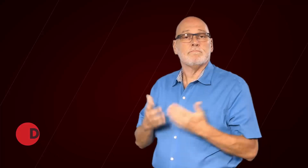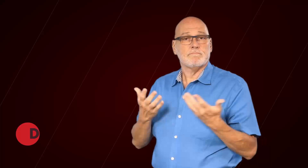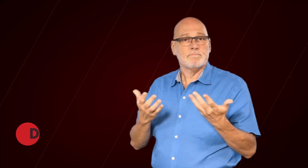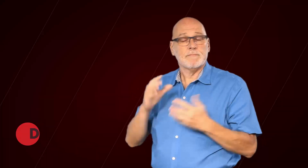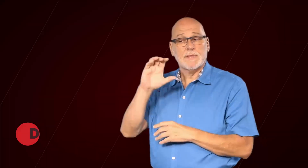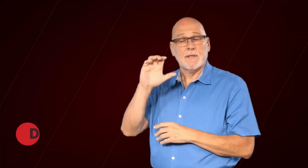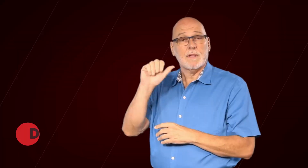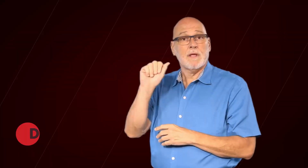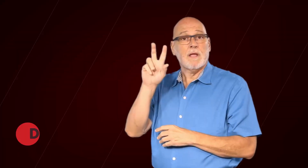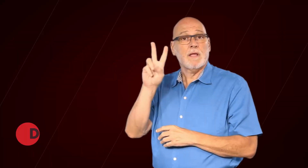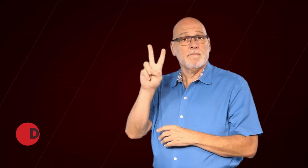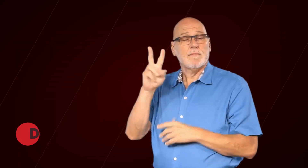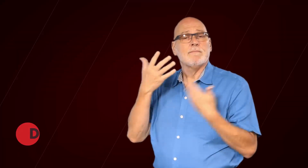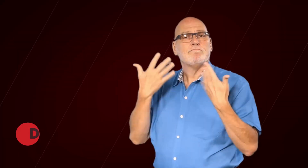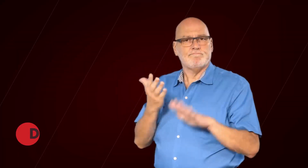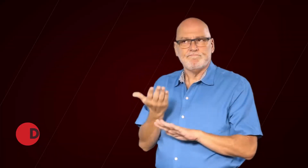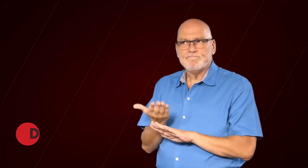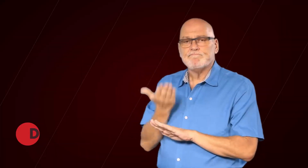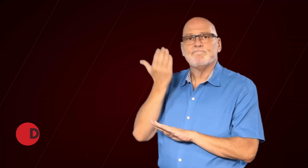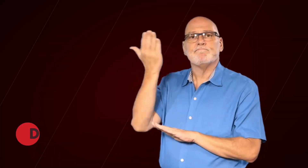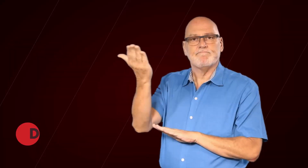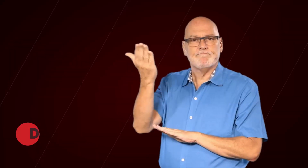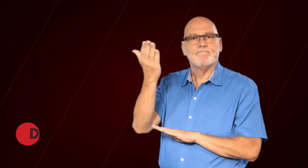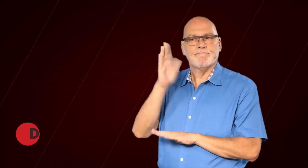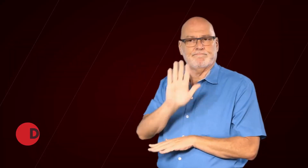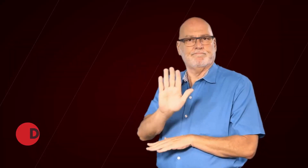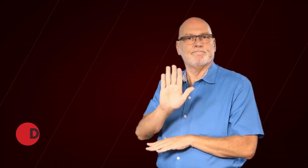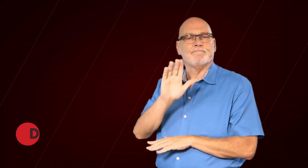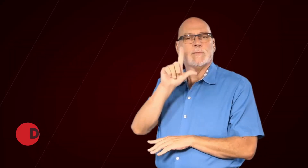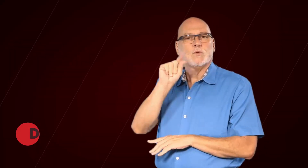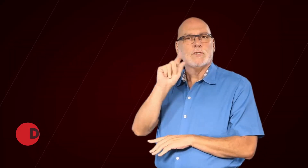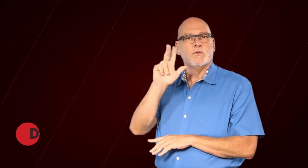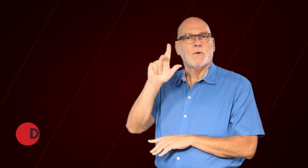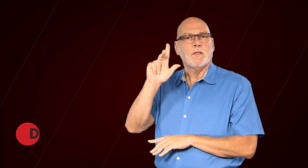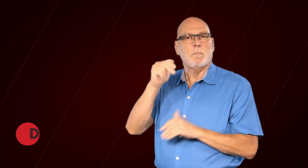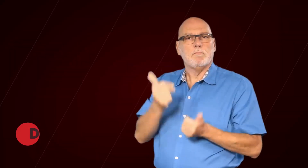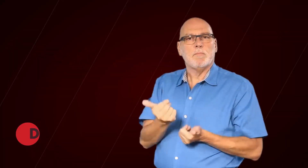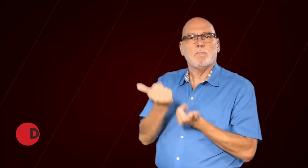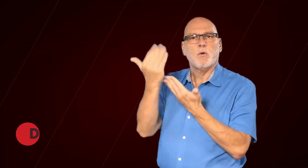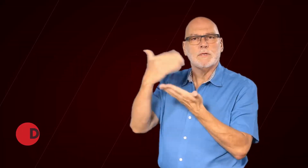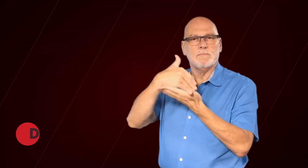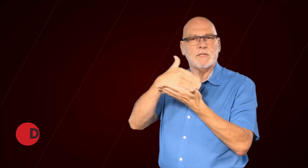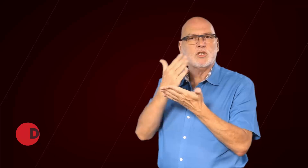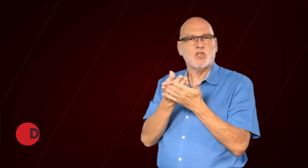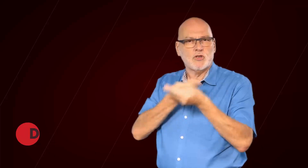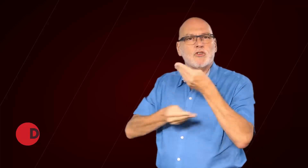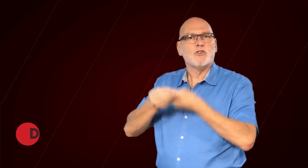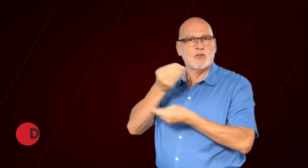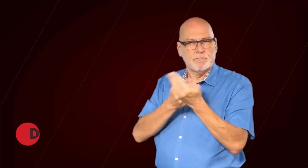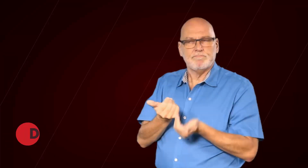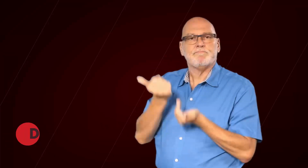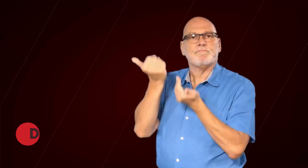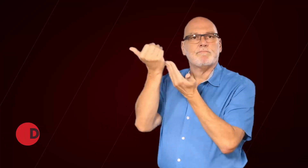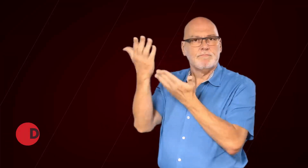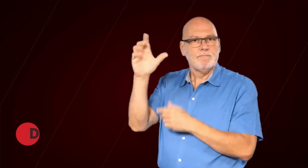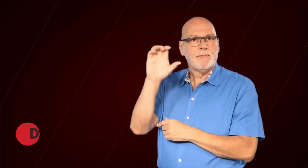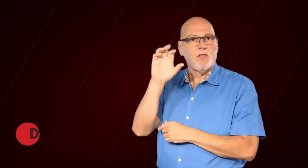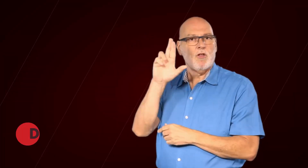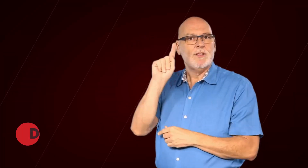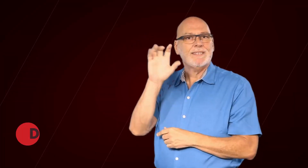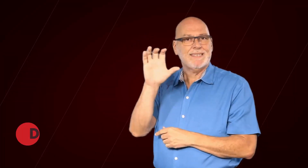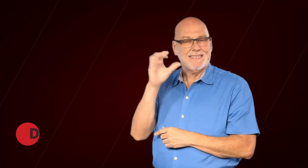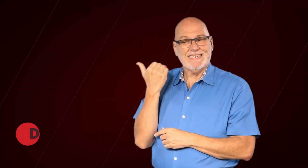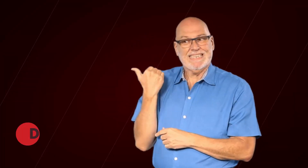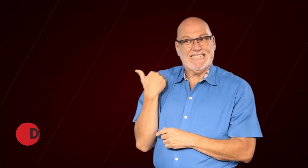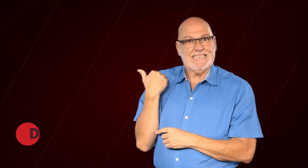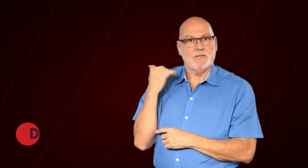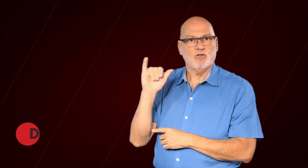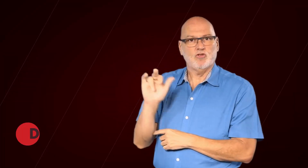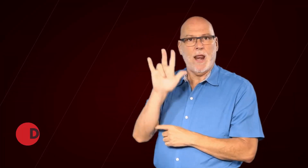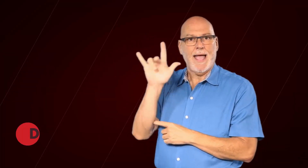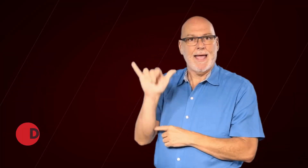[Anselmo]: When CAV submitted their 2023 proposed budget to CRTC in July,